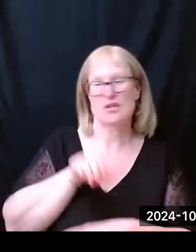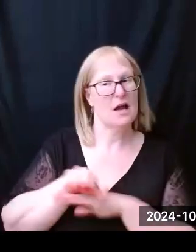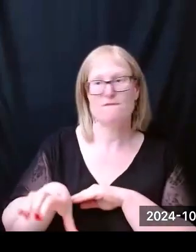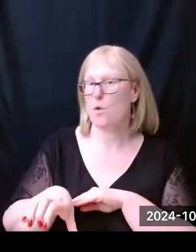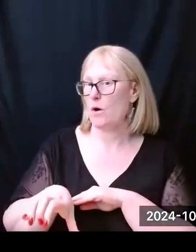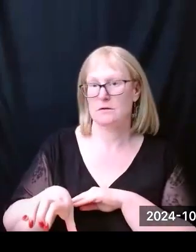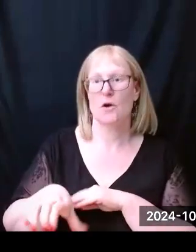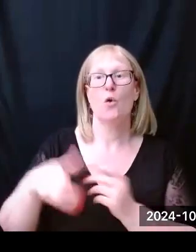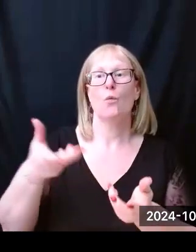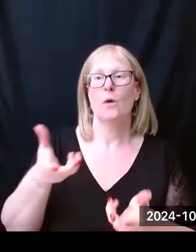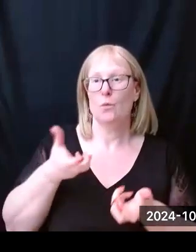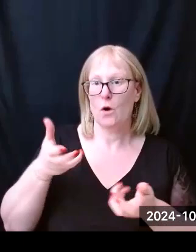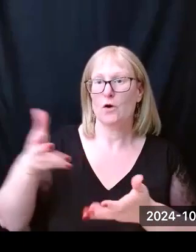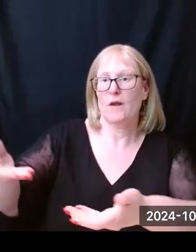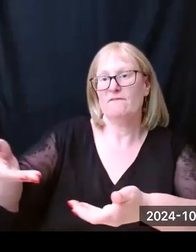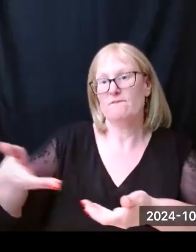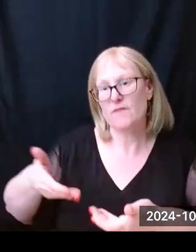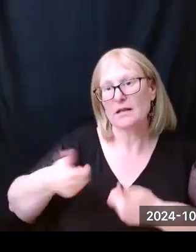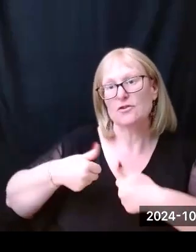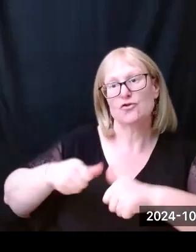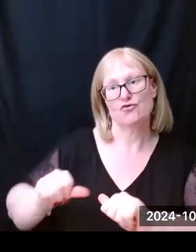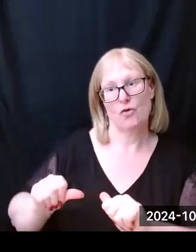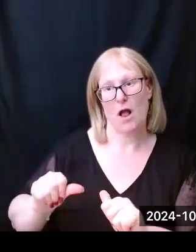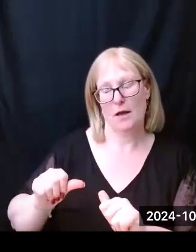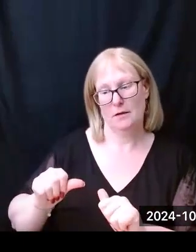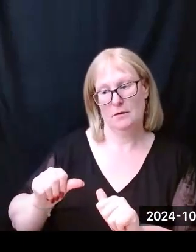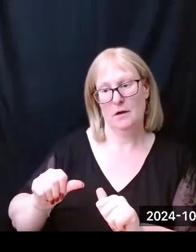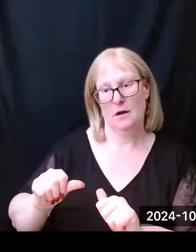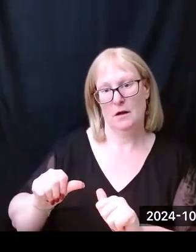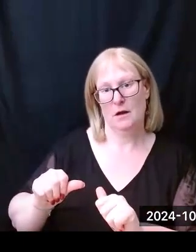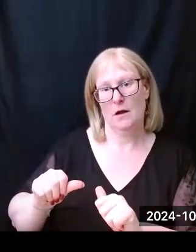We want to invite them to try by creating that safe, playful environment.